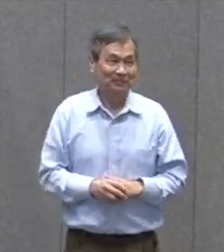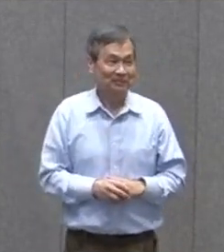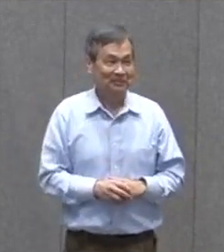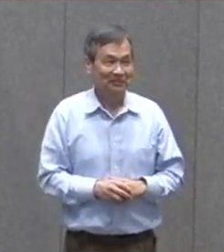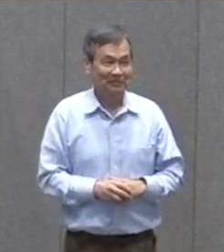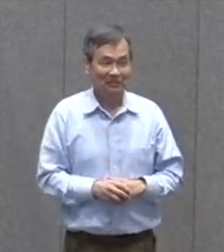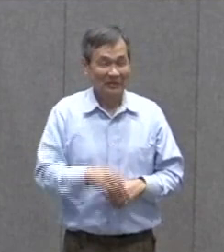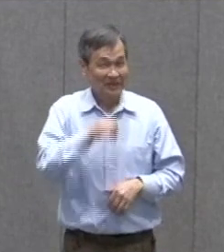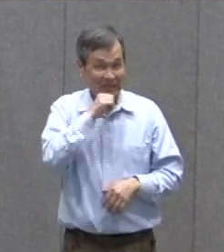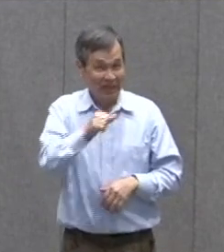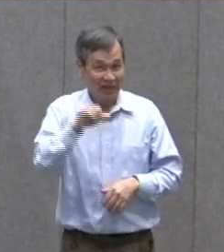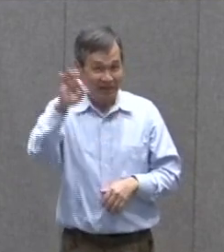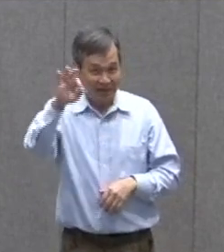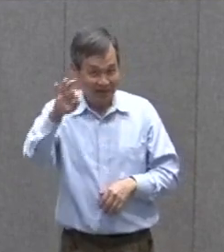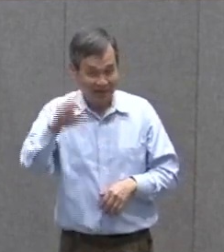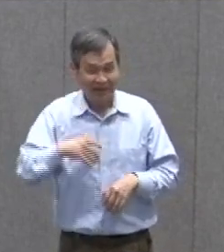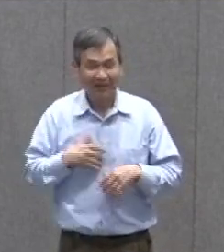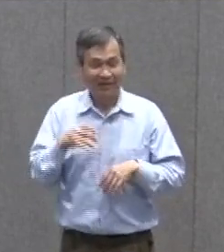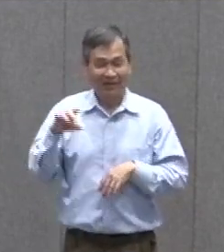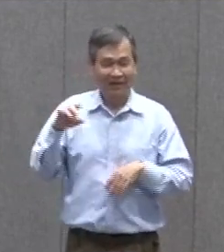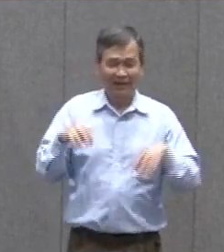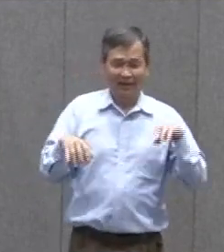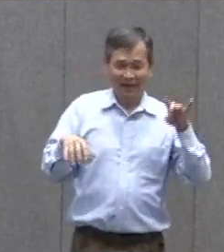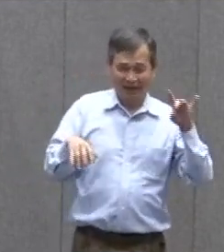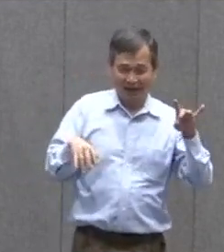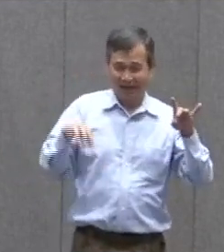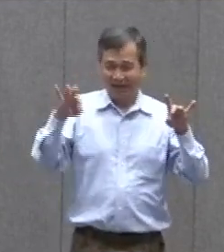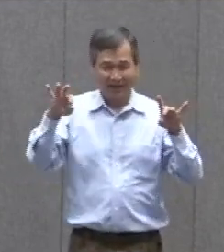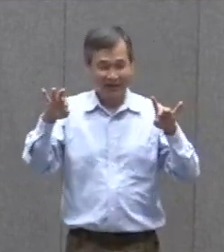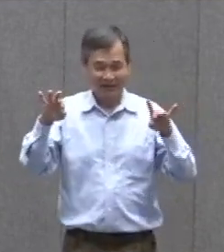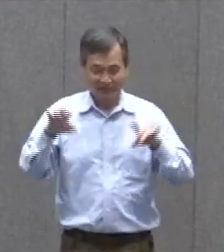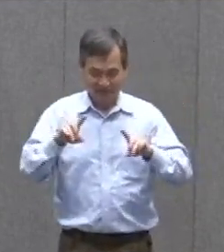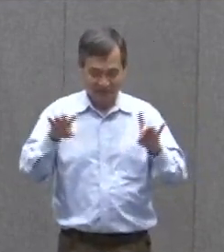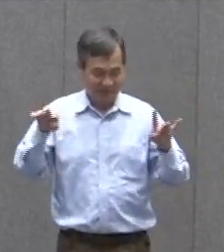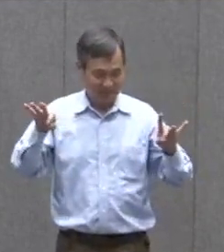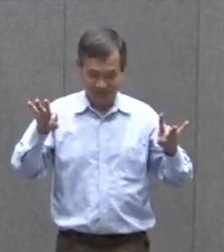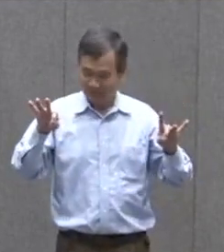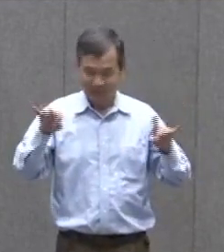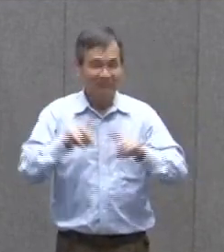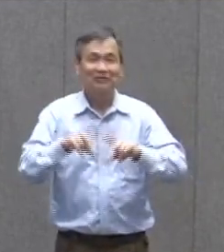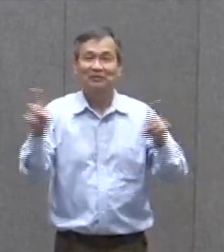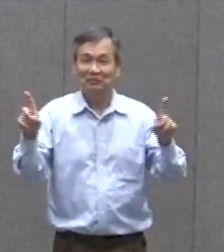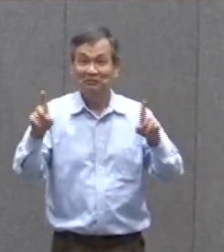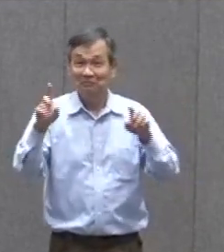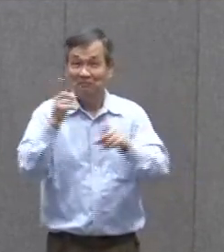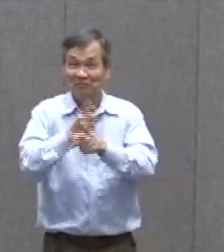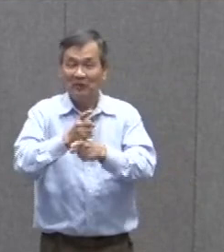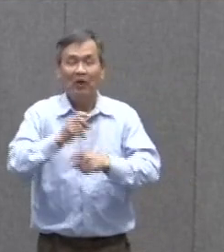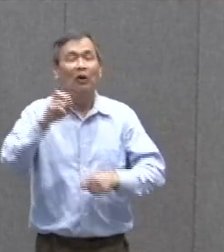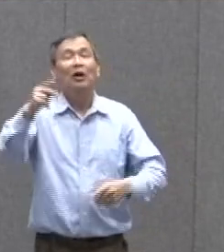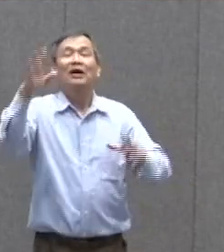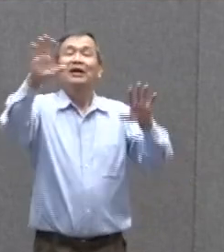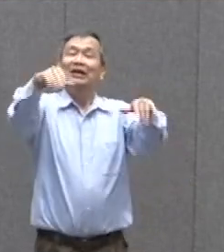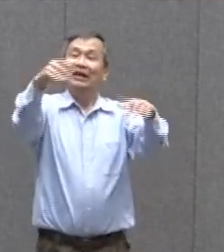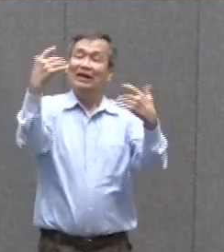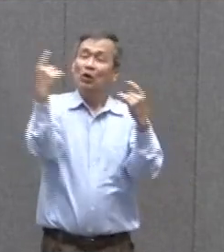Not nine, eight is not nine. Okay, so let's count one more time,